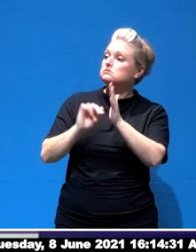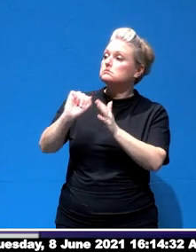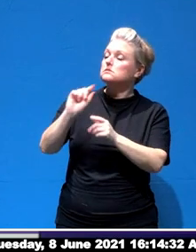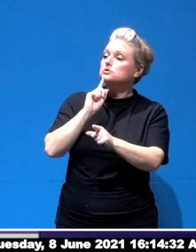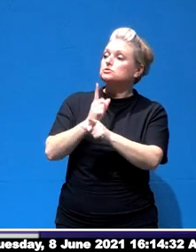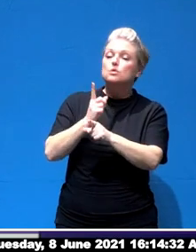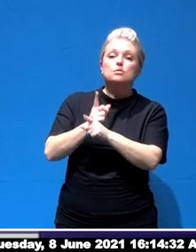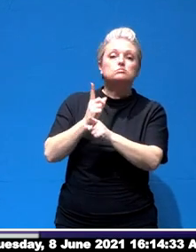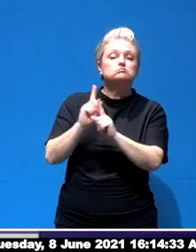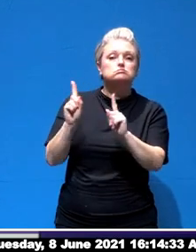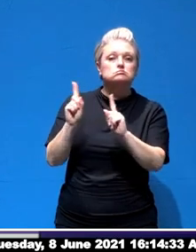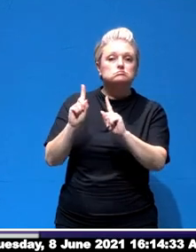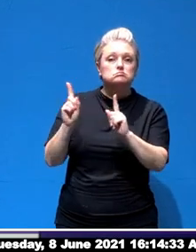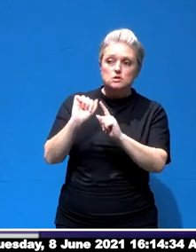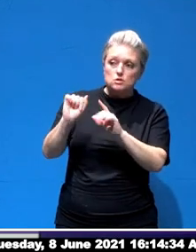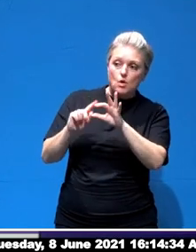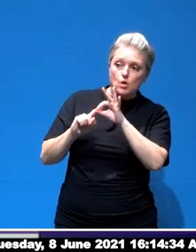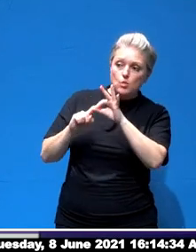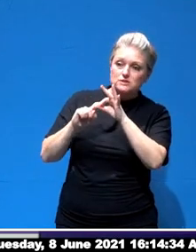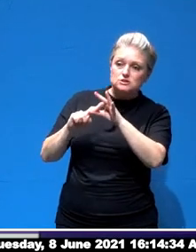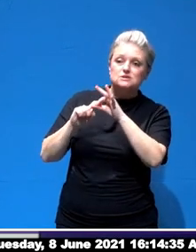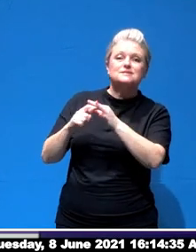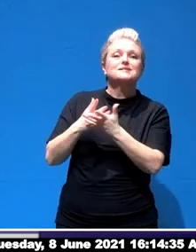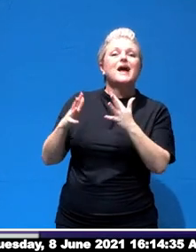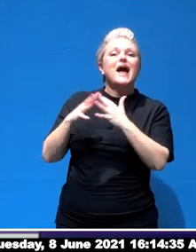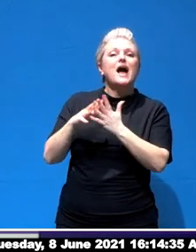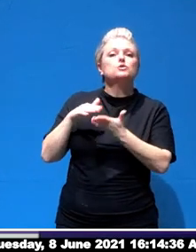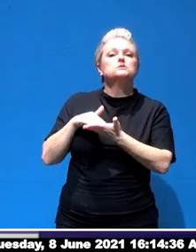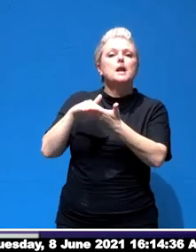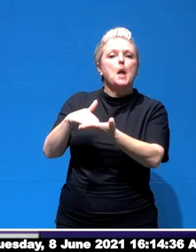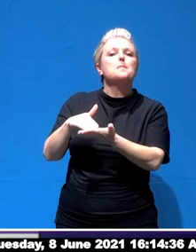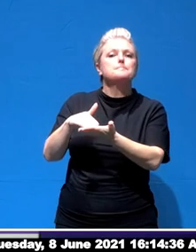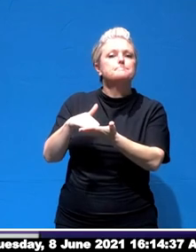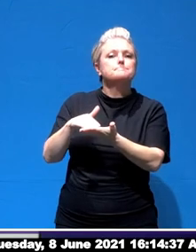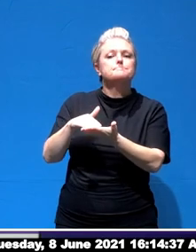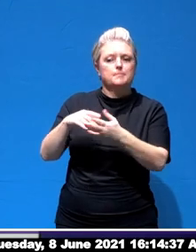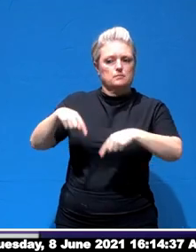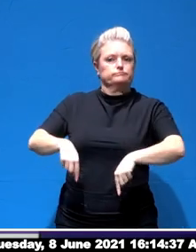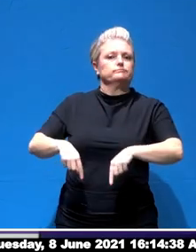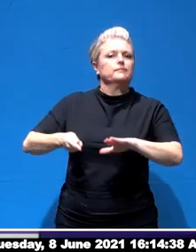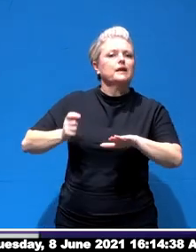How do the questions you propose to put advance the position of the Commission on the issues that have been identified?